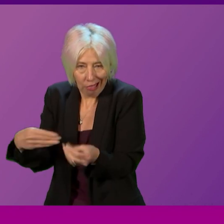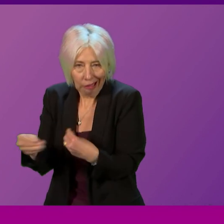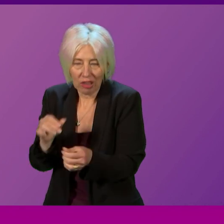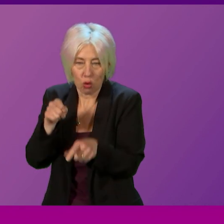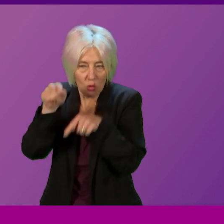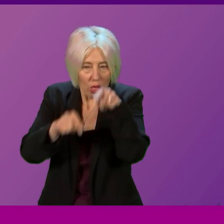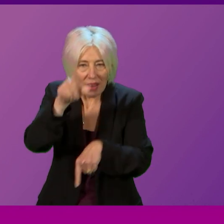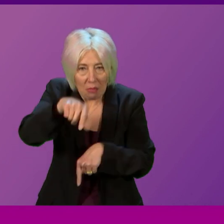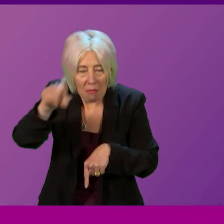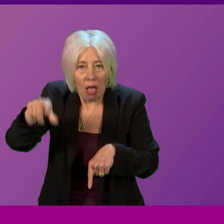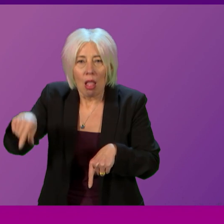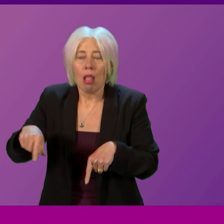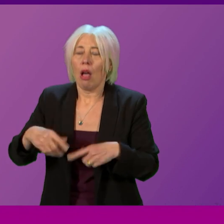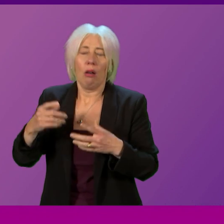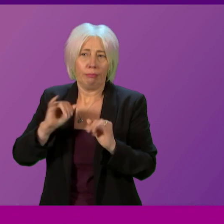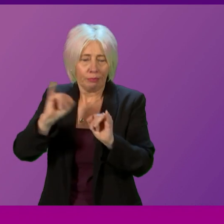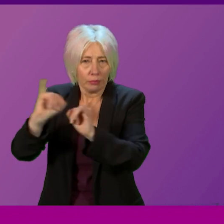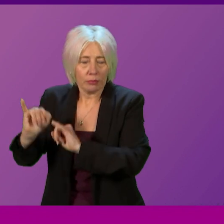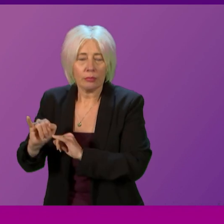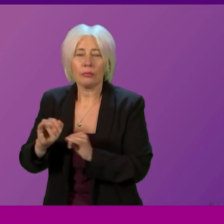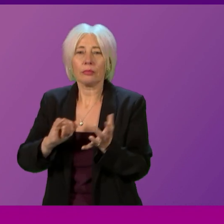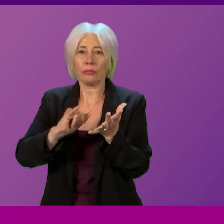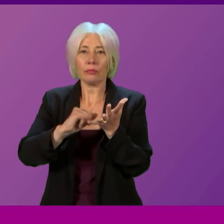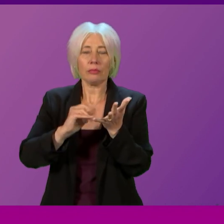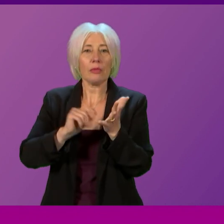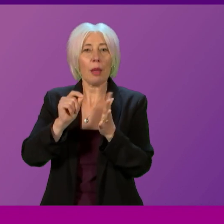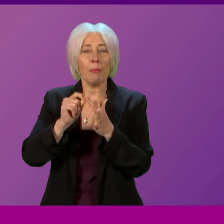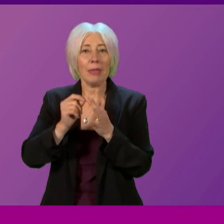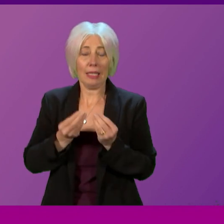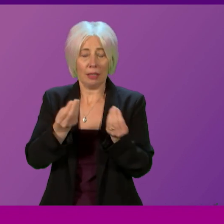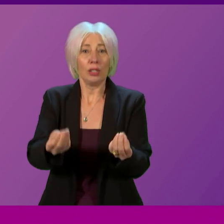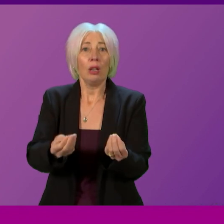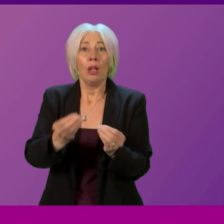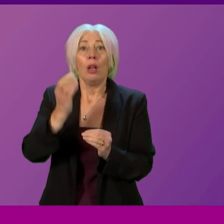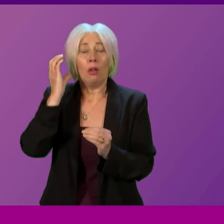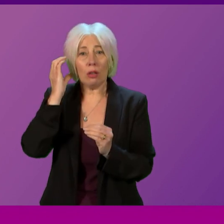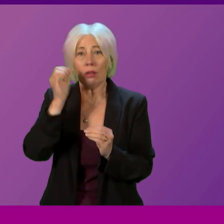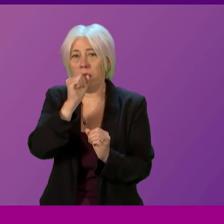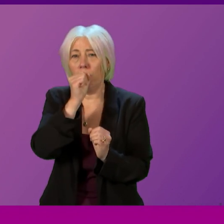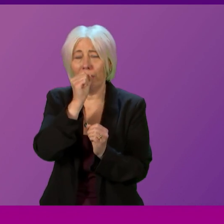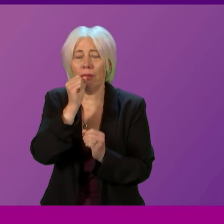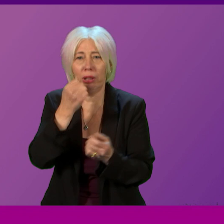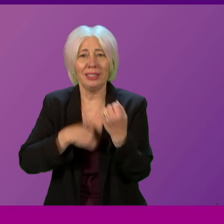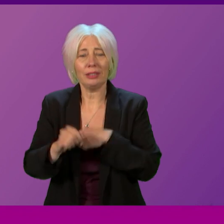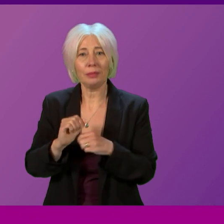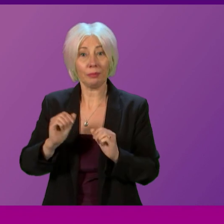Prison officers tell me that Scottish National Party-issued phones are putting them in danger by fuelling violence between inmates.